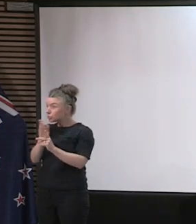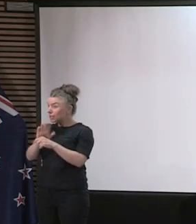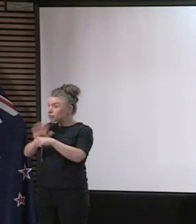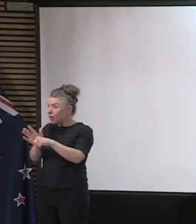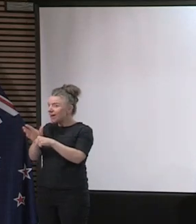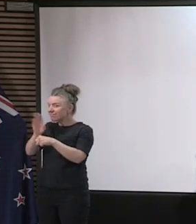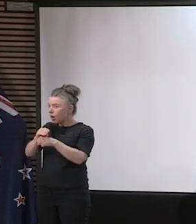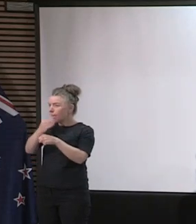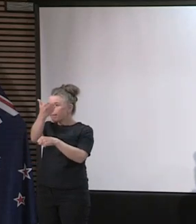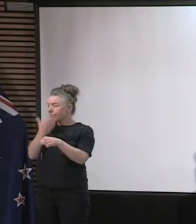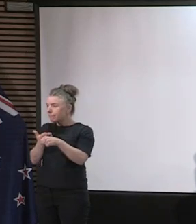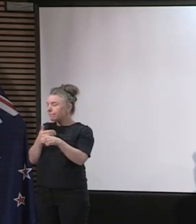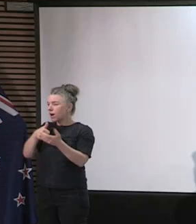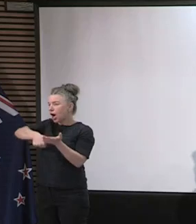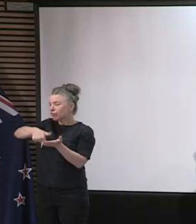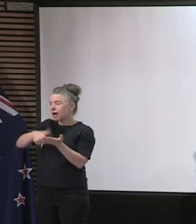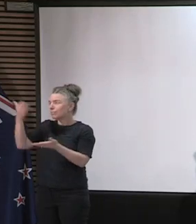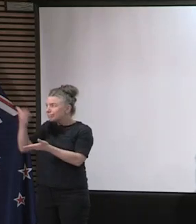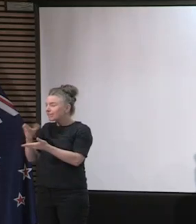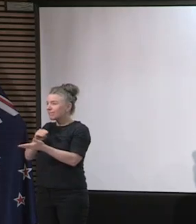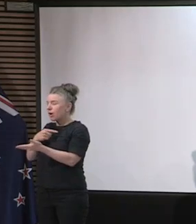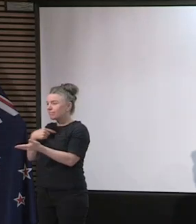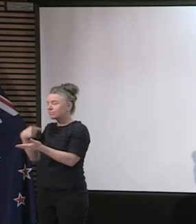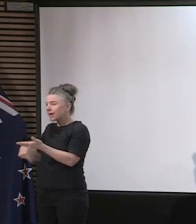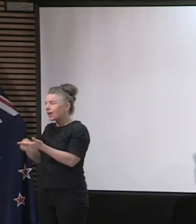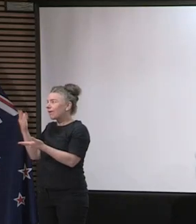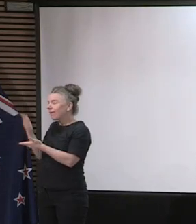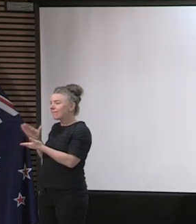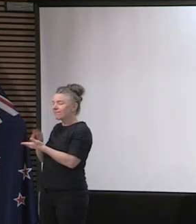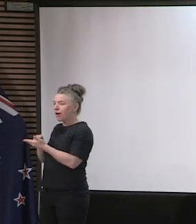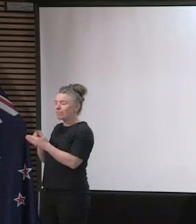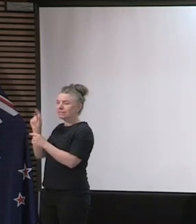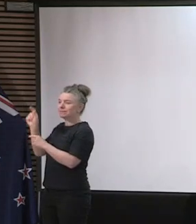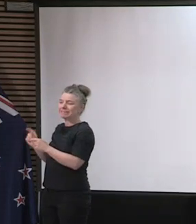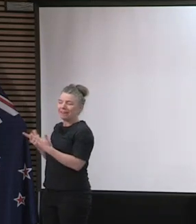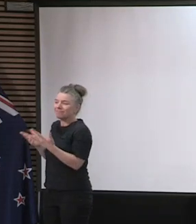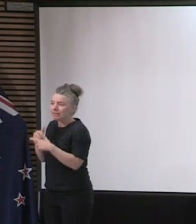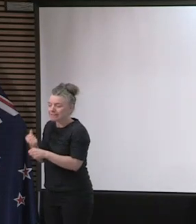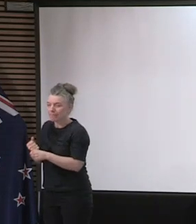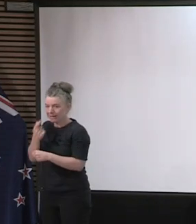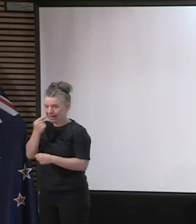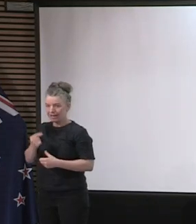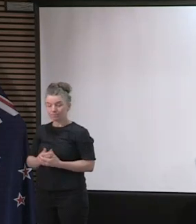Because there are very subtle differences. So, we're using